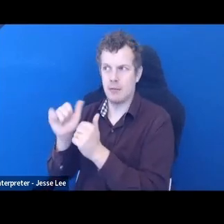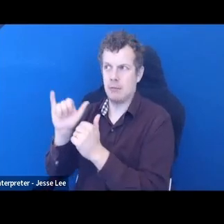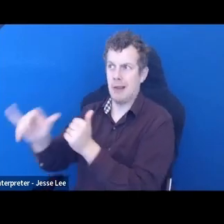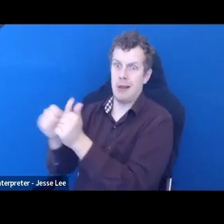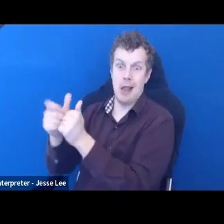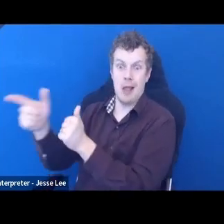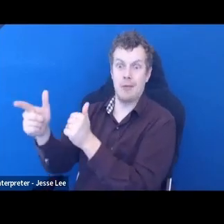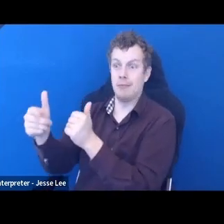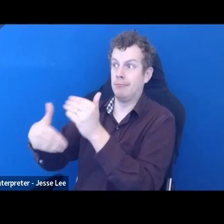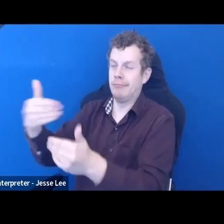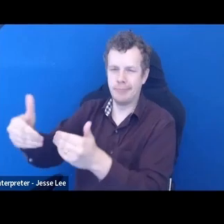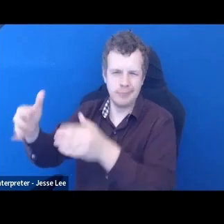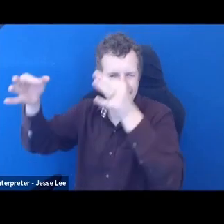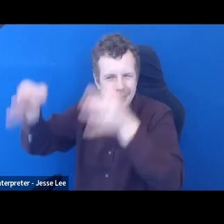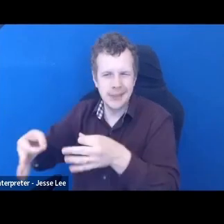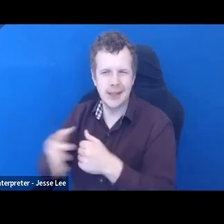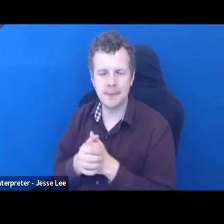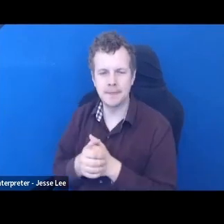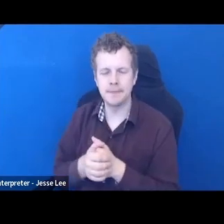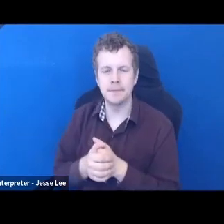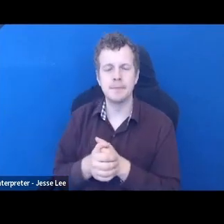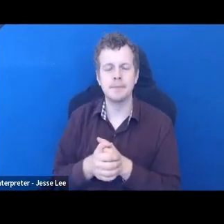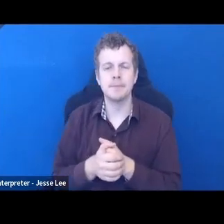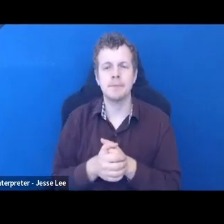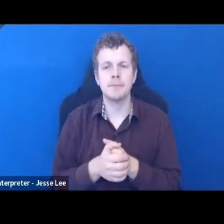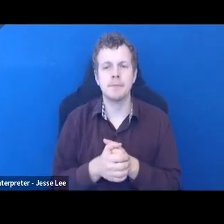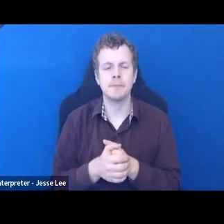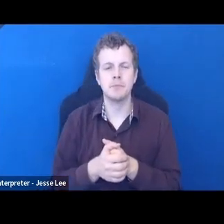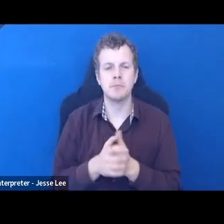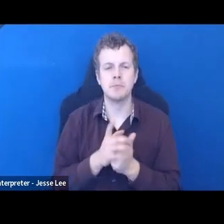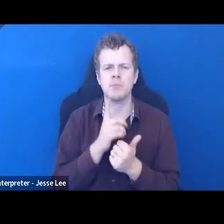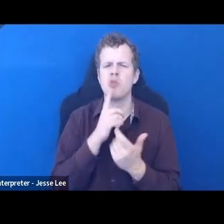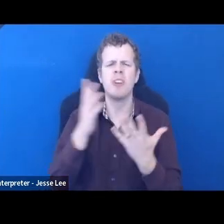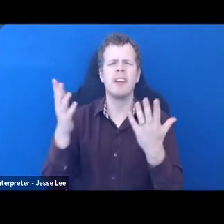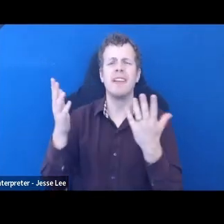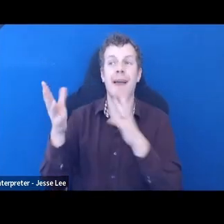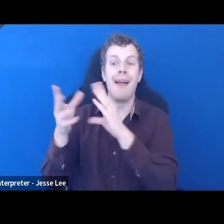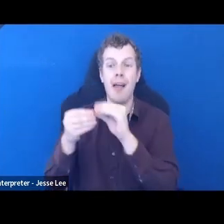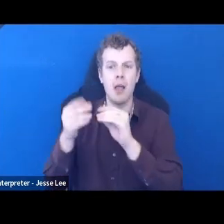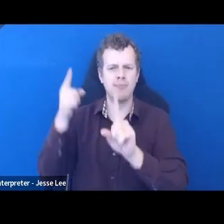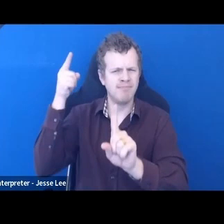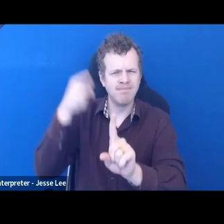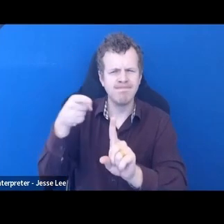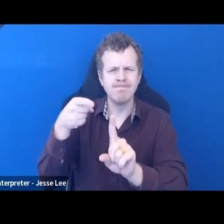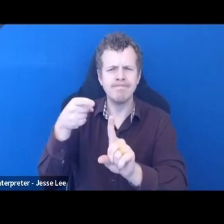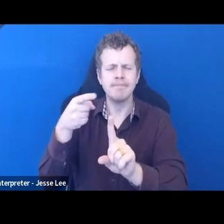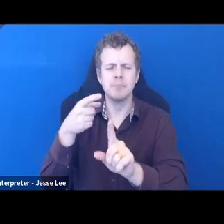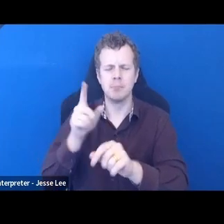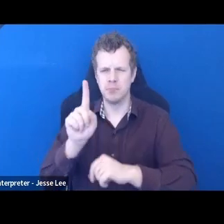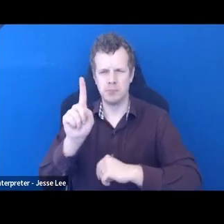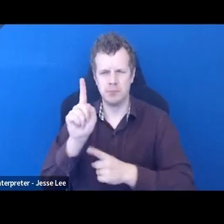So essentially and let me get my whole thingy here.